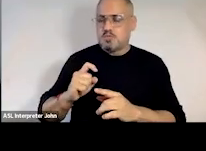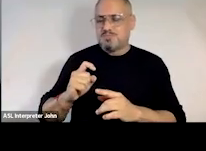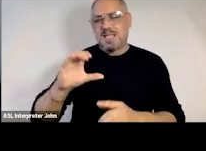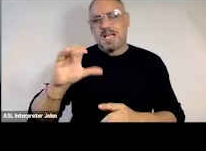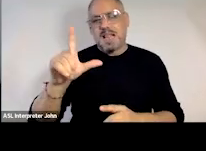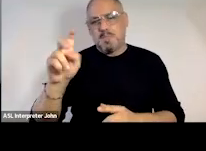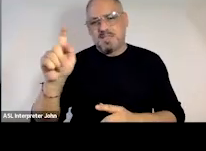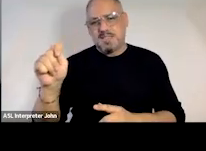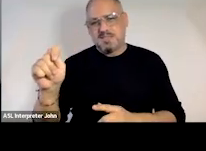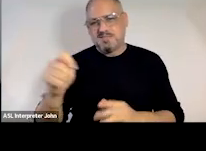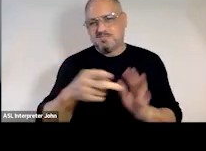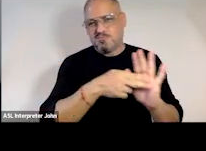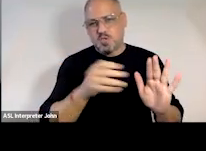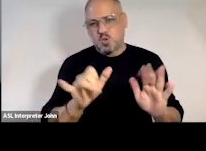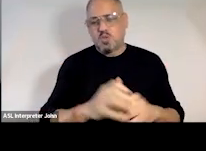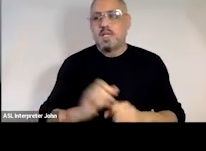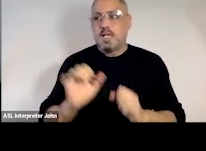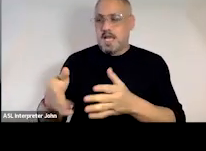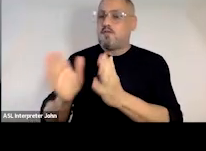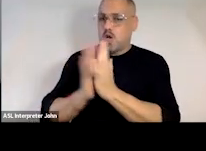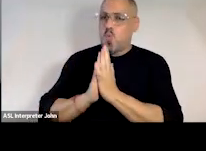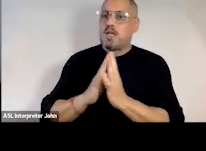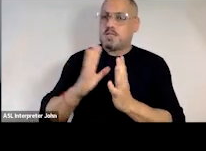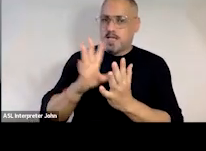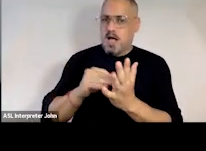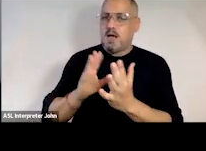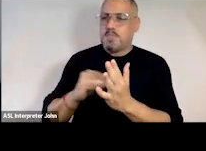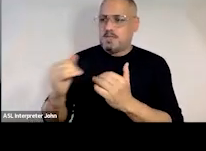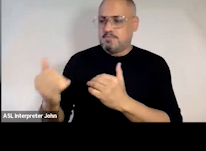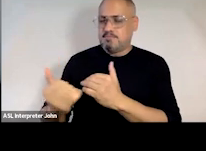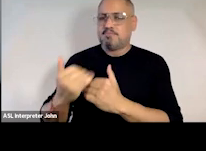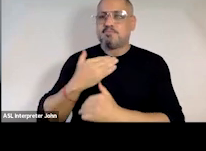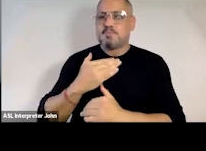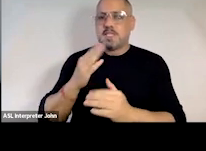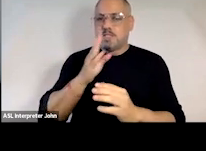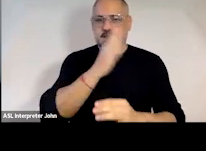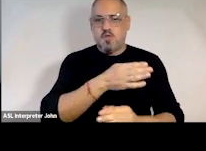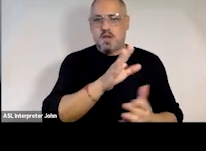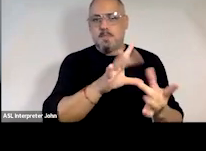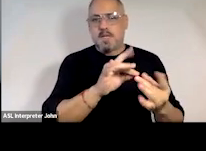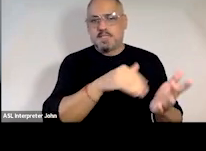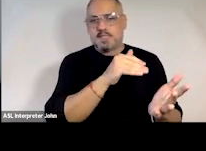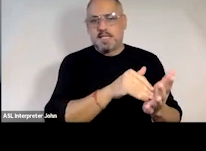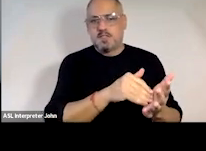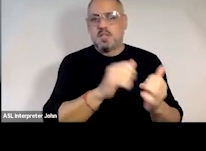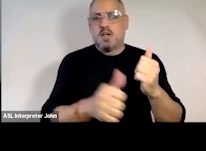can request a copy of their electronic case documents be sent directly to the Message Center under my Social Security account.